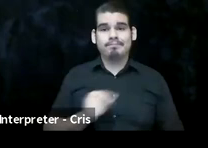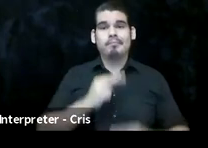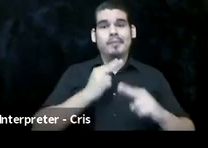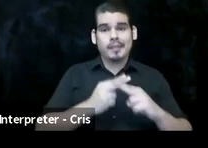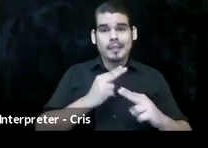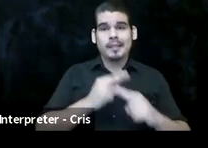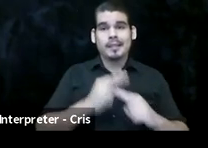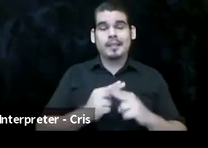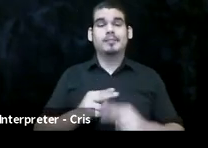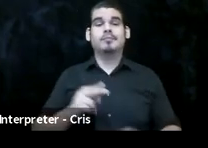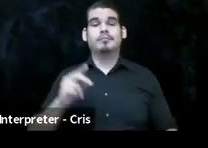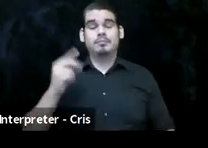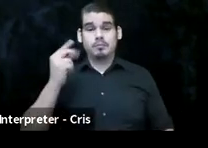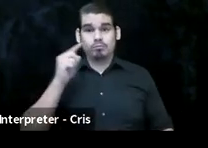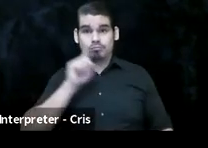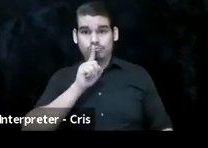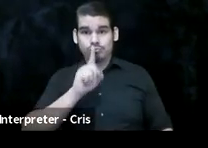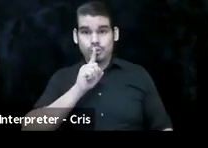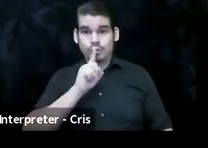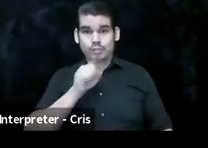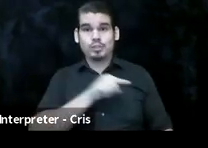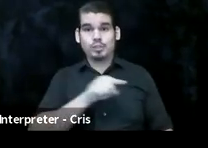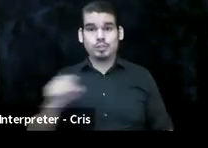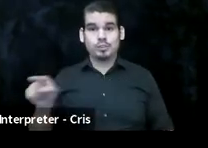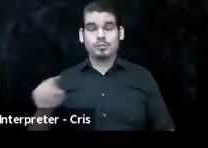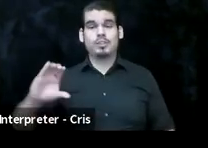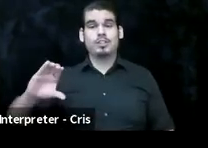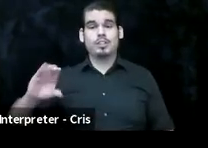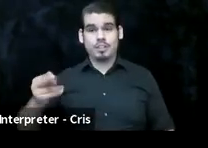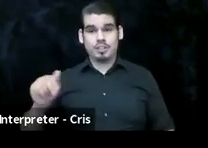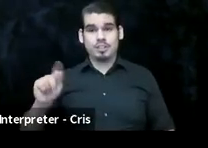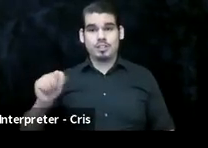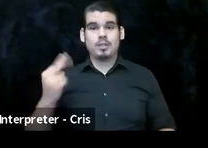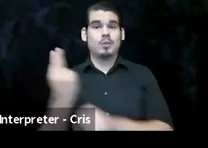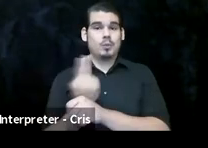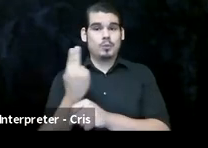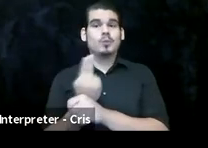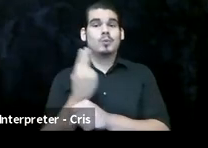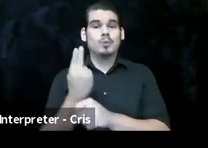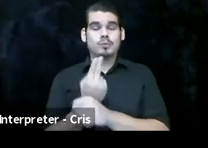Gerardo Chavez, RAD IX: off the register football everywhere before General Assembly begins we've been emphasizing this a long time now.